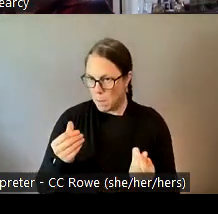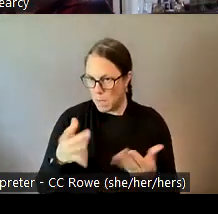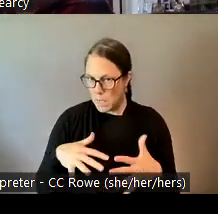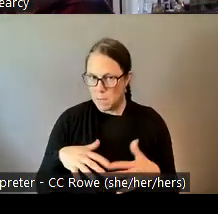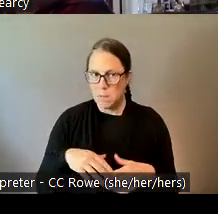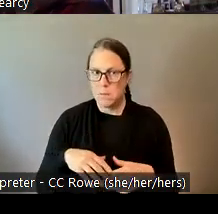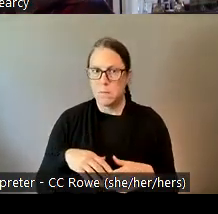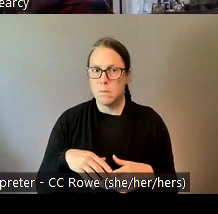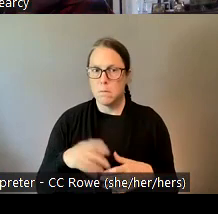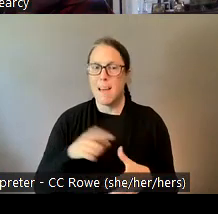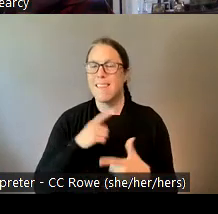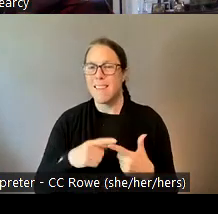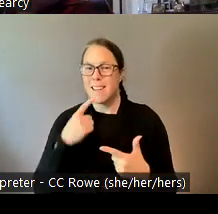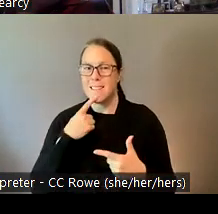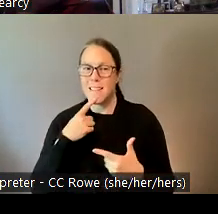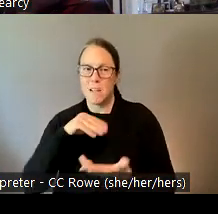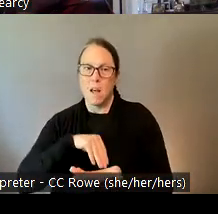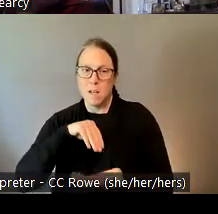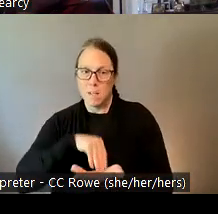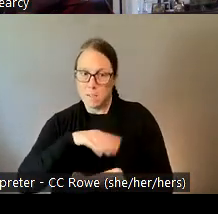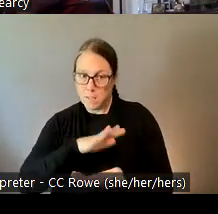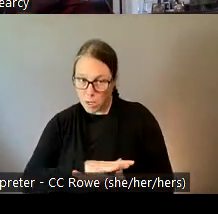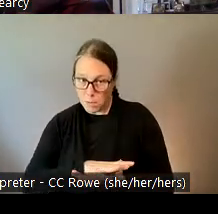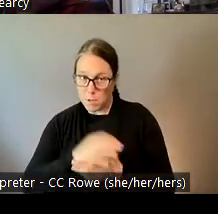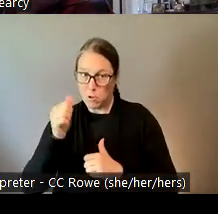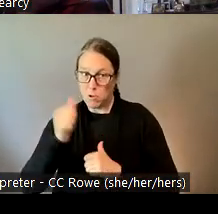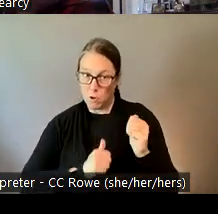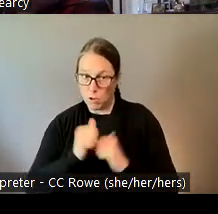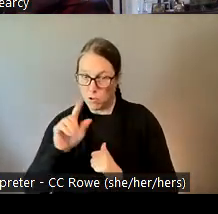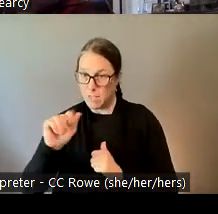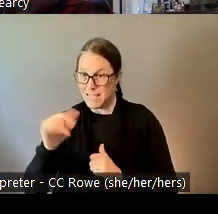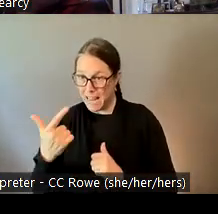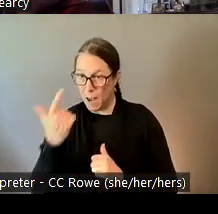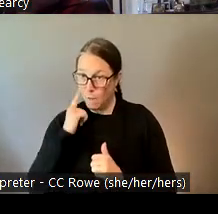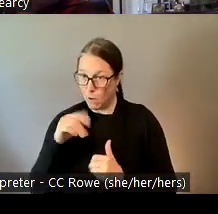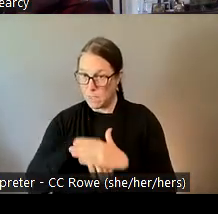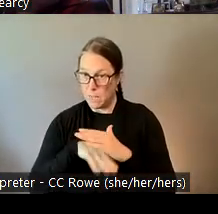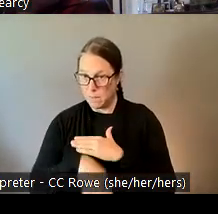document structure tags for accessibility. This is already checked. We want to make sure it's already checked.